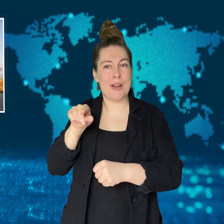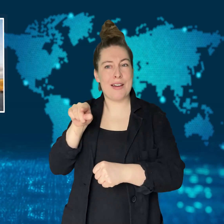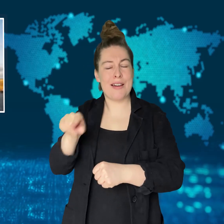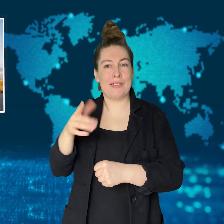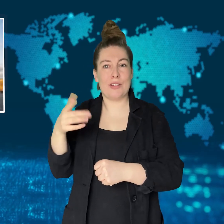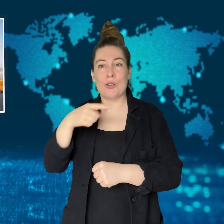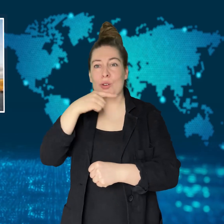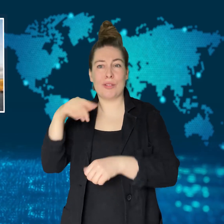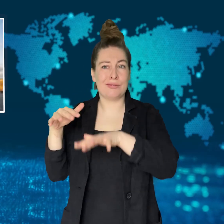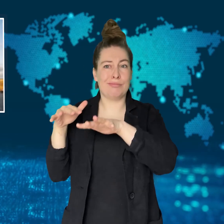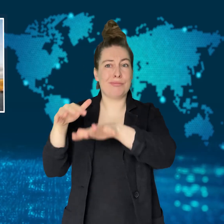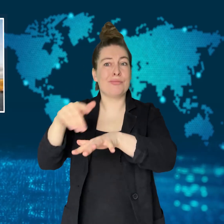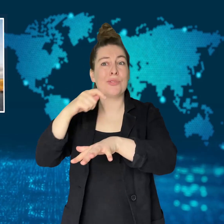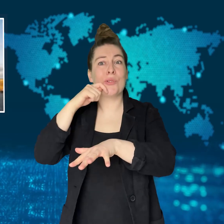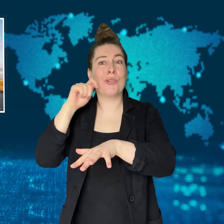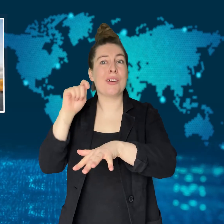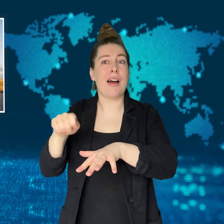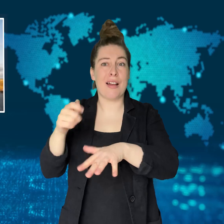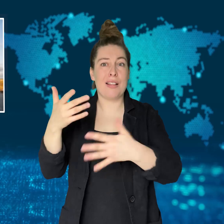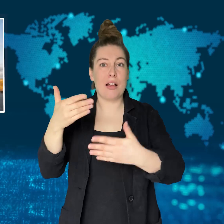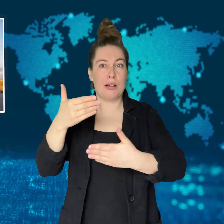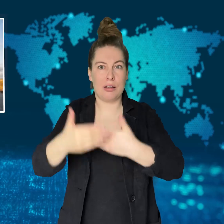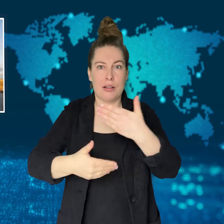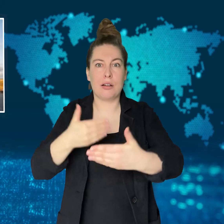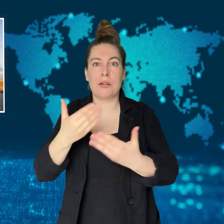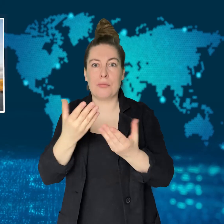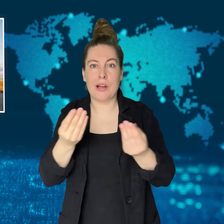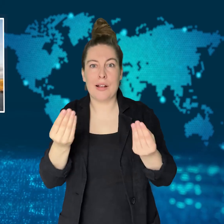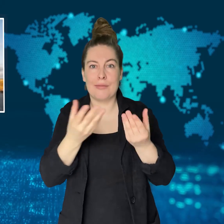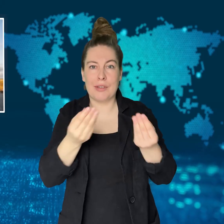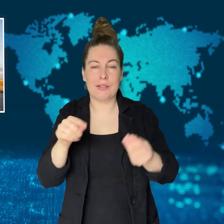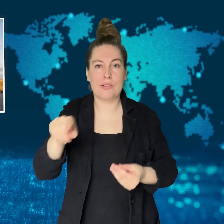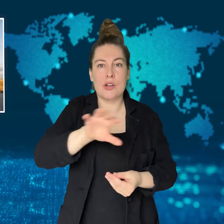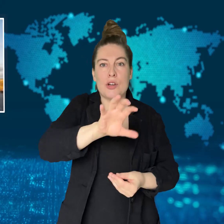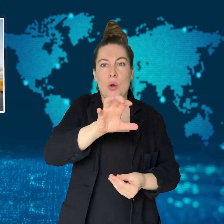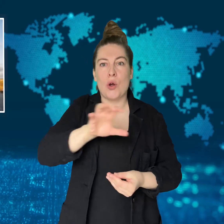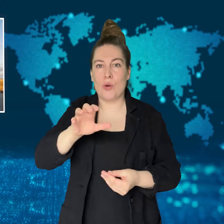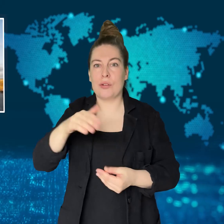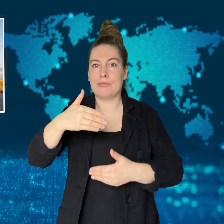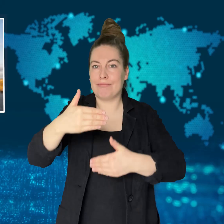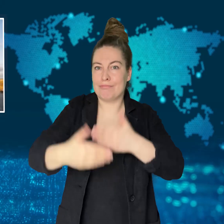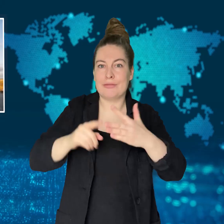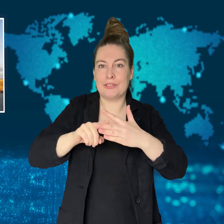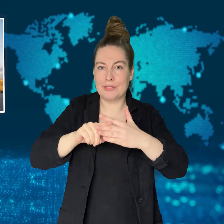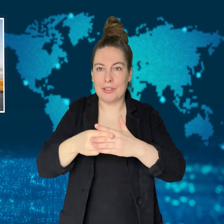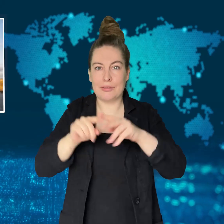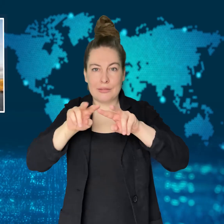Russia's invasion of Ukraine in February 2022 was when